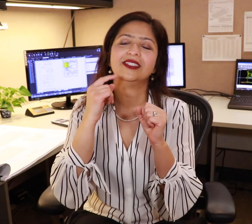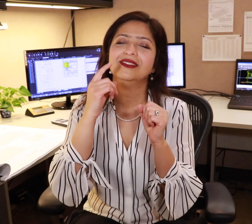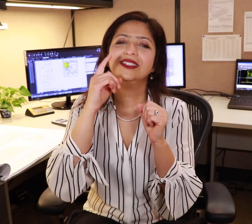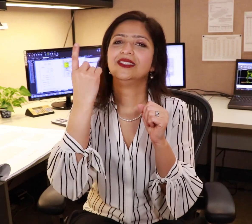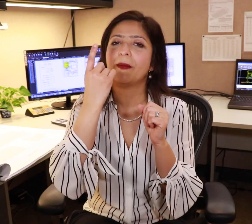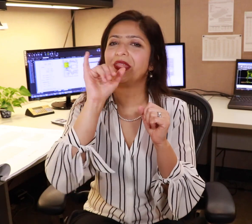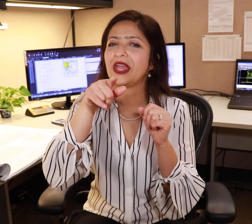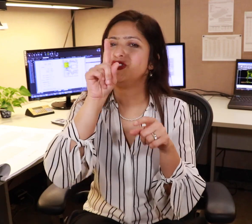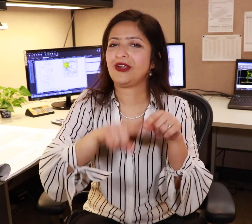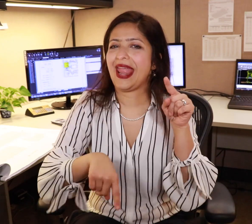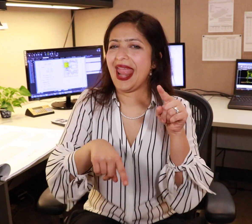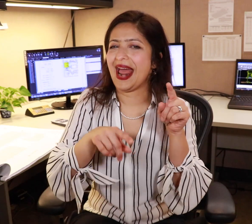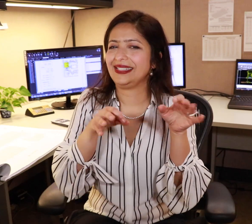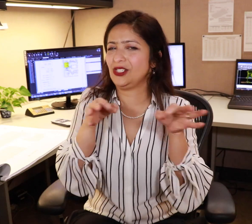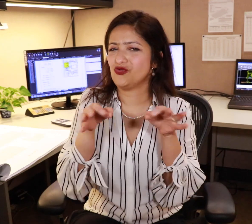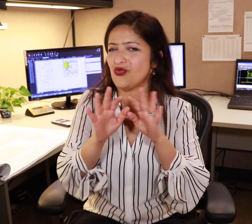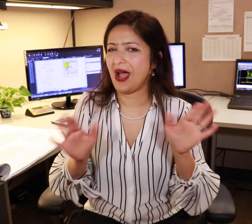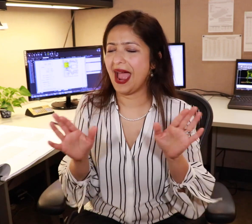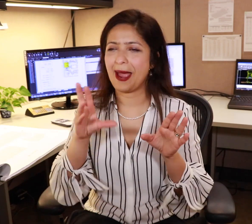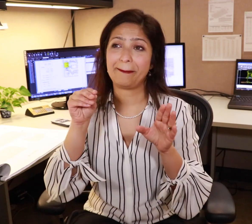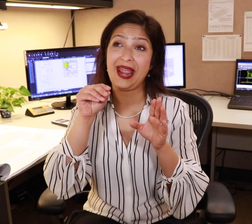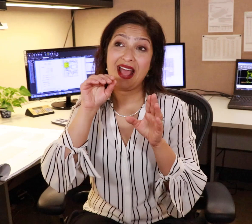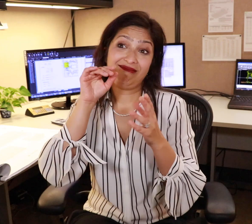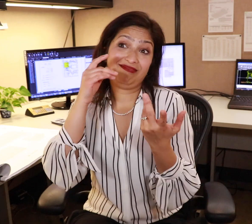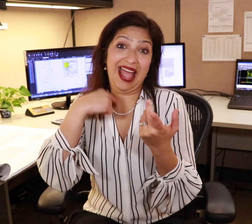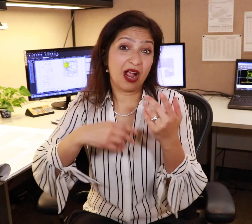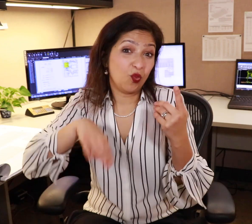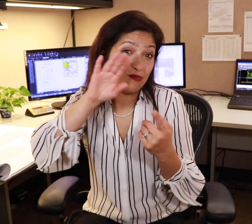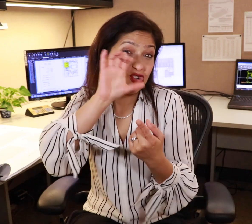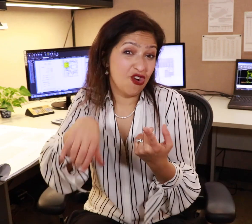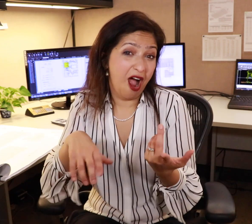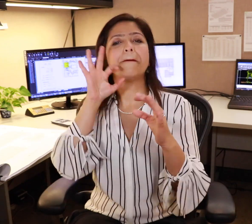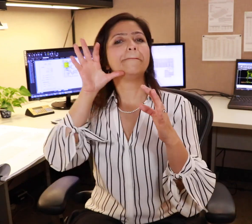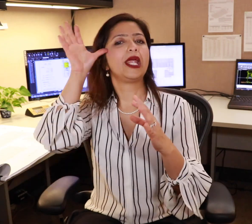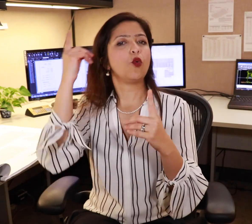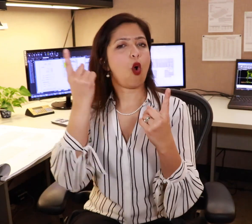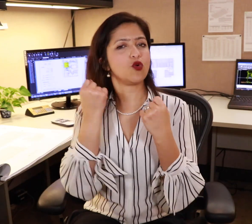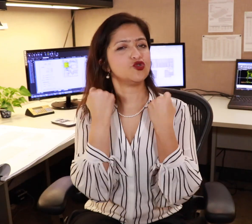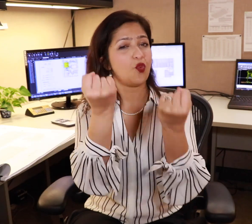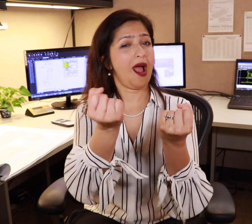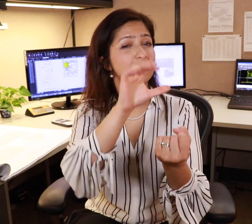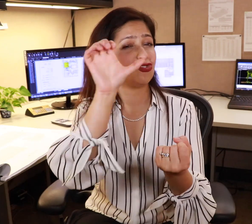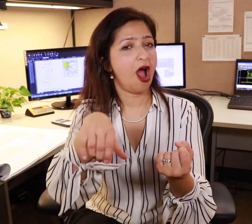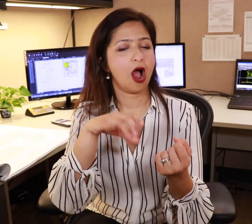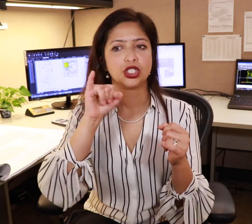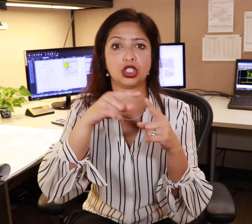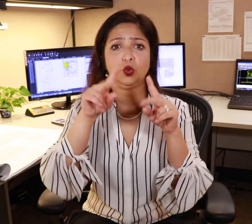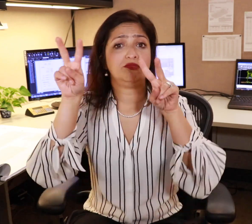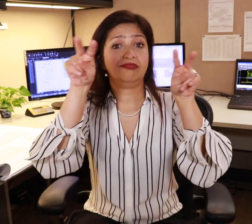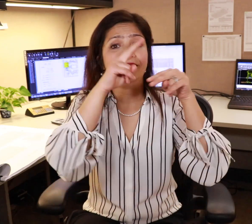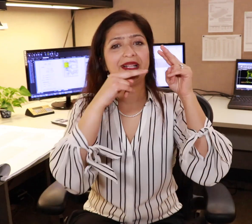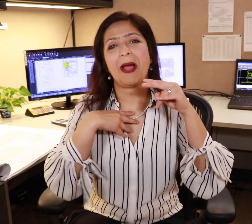it’s not something you can put into words. I grew up in Chicago and my parents would often drive to the city to just look at its buildings.